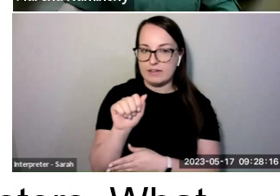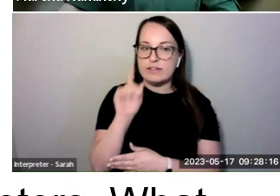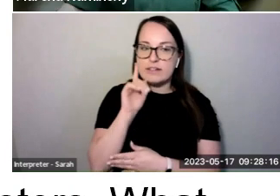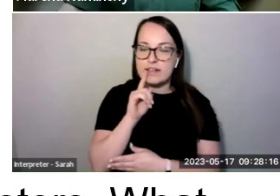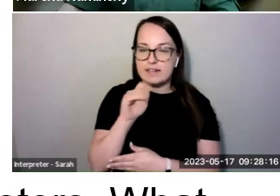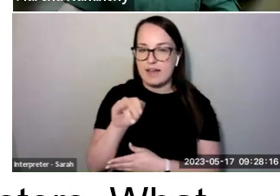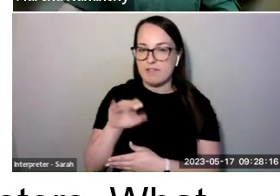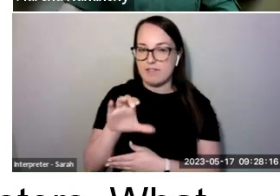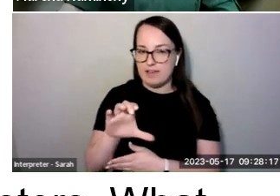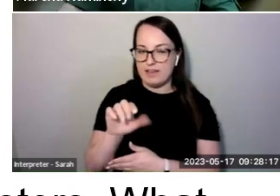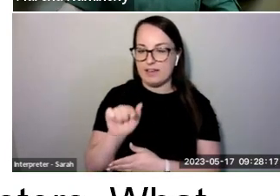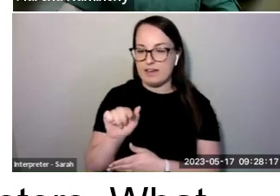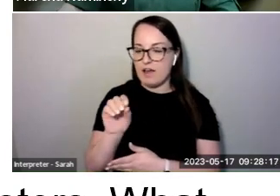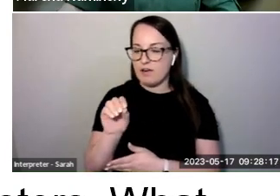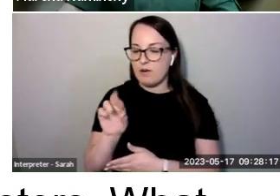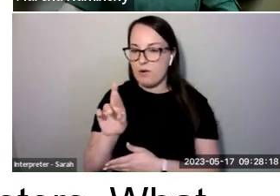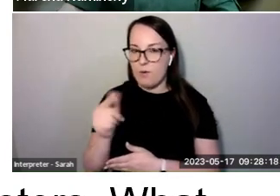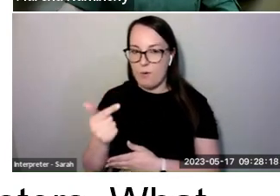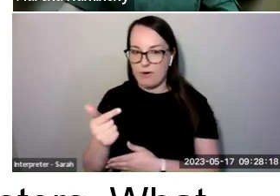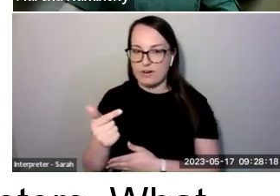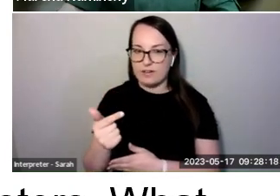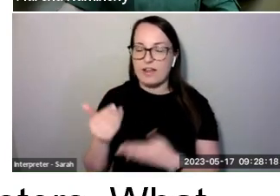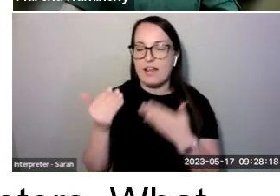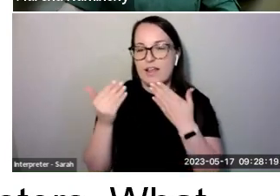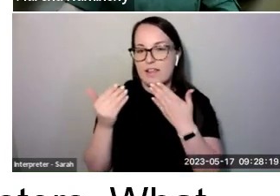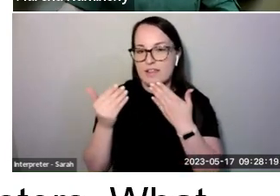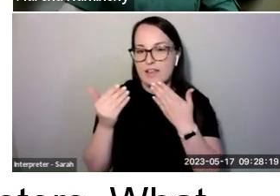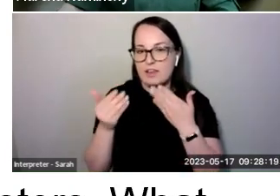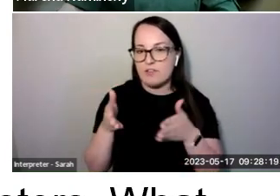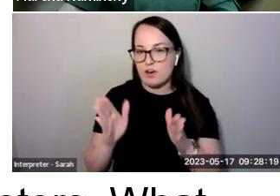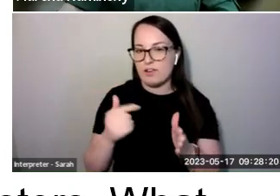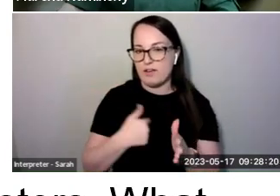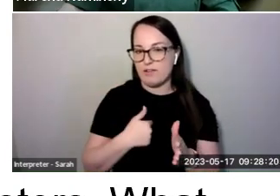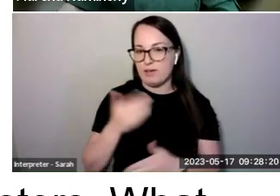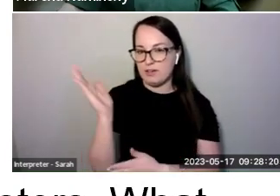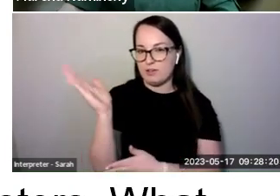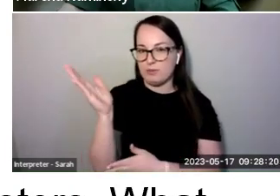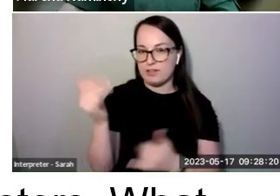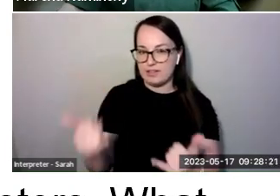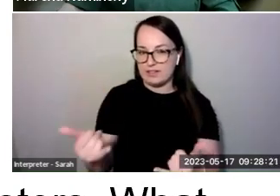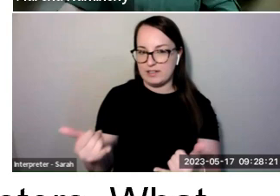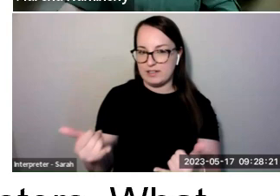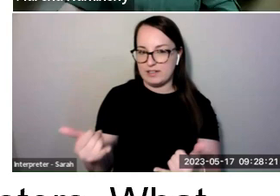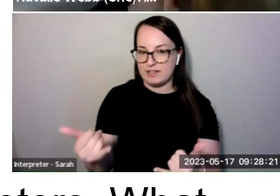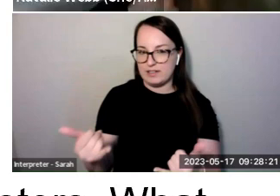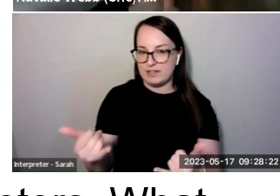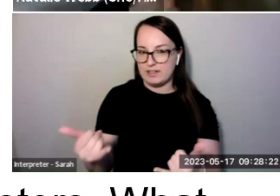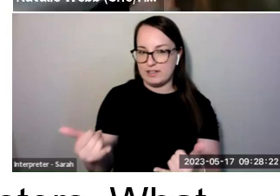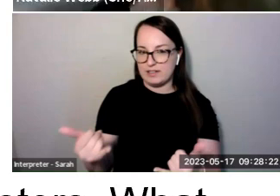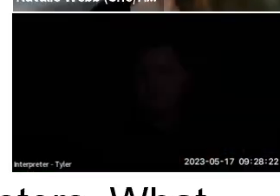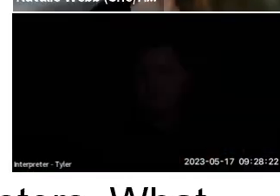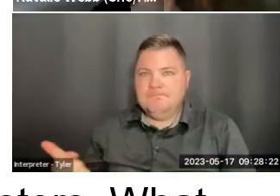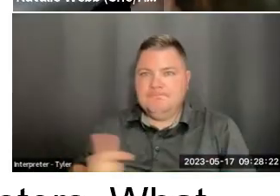.org. Thank you so much for letting me present to you guys today.